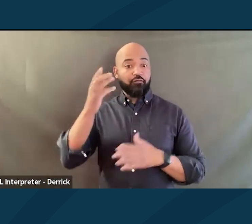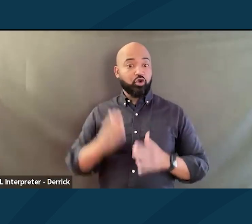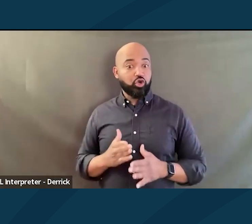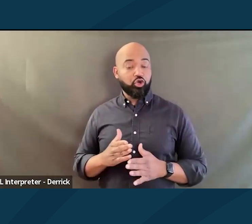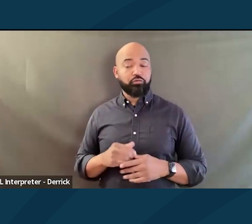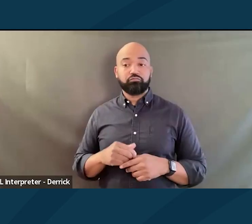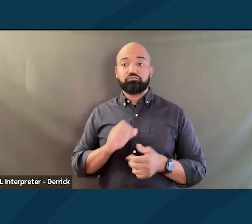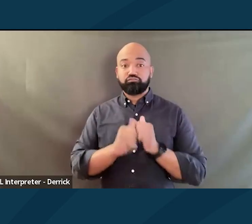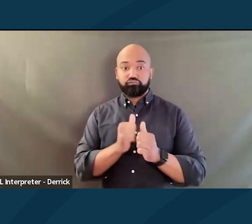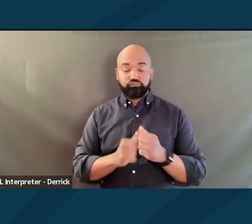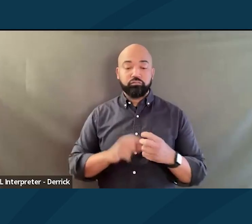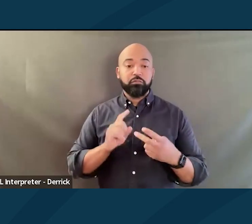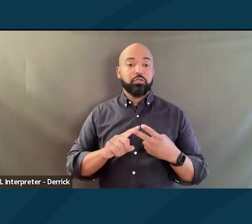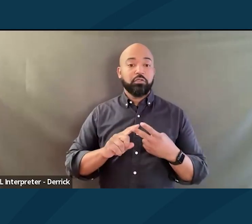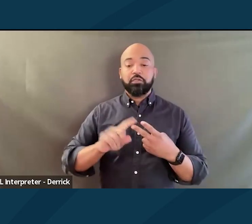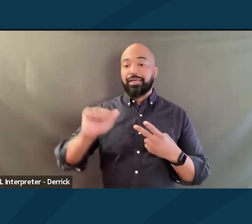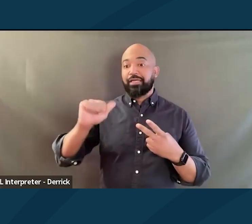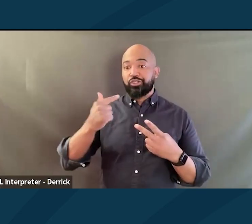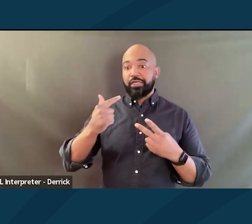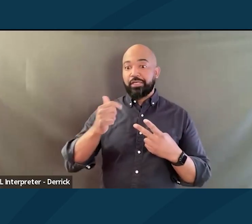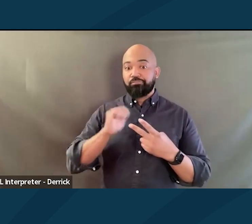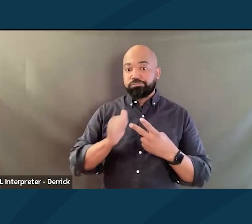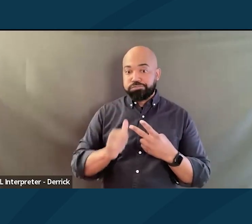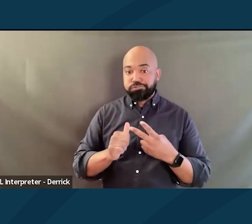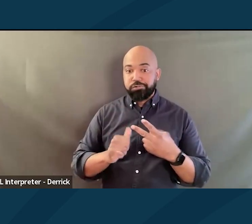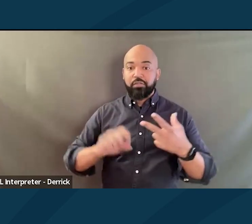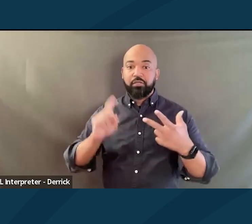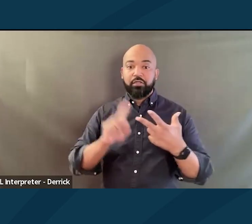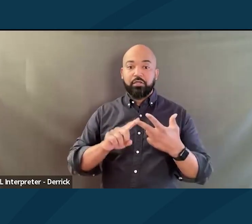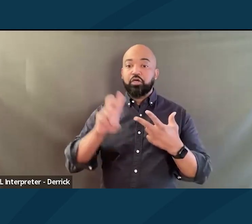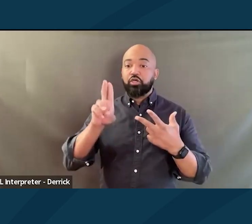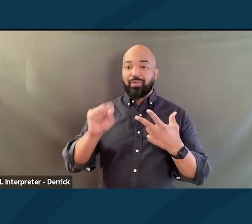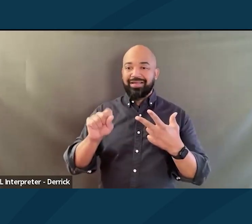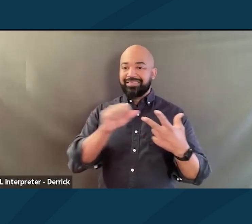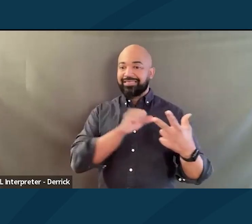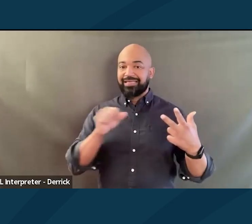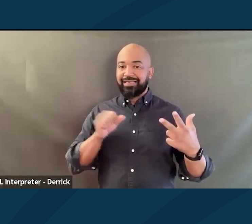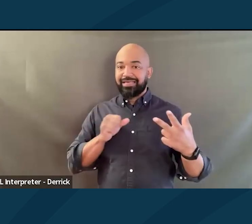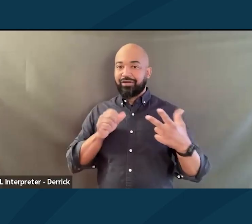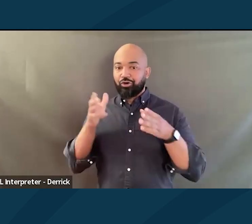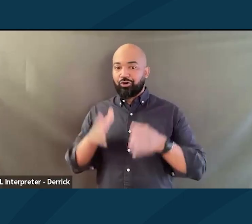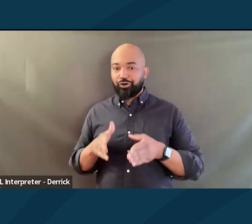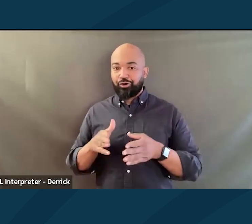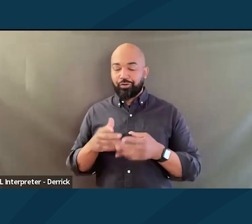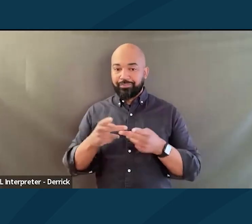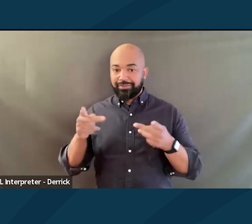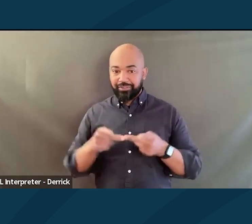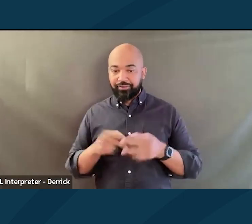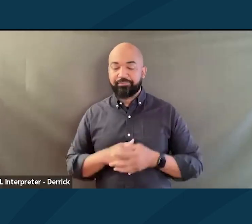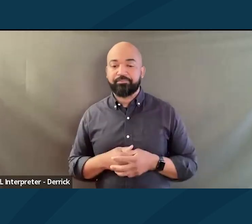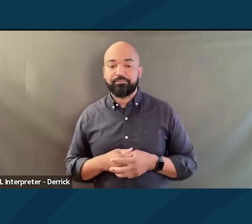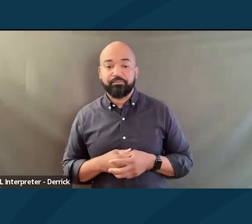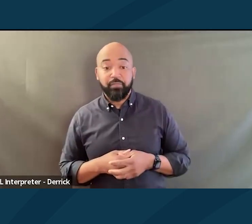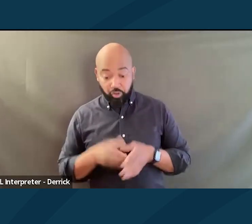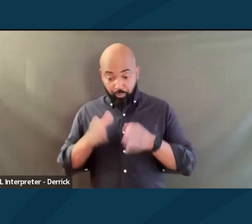and also a U.S. Senate seat, and the person who is running for the U.S. Senate seat,